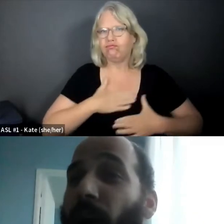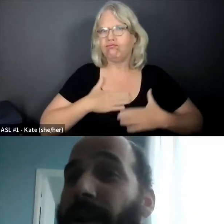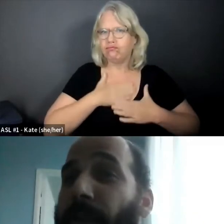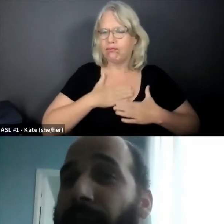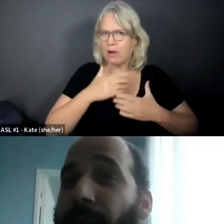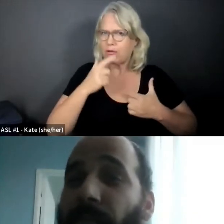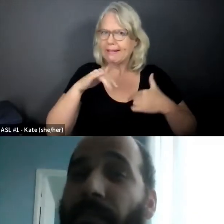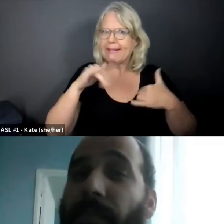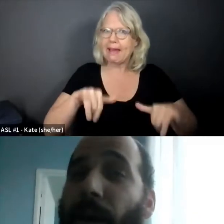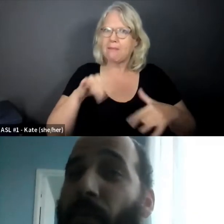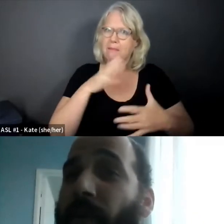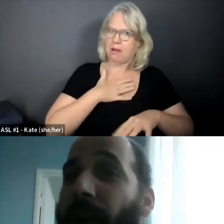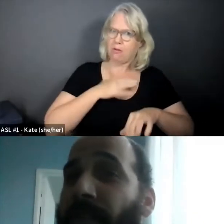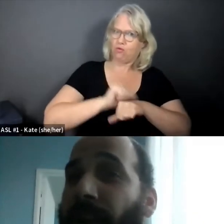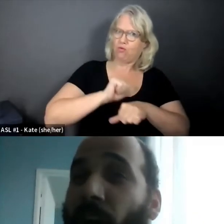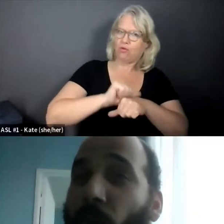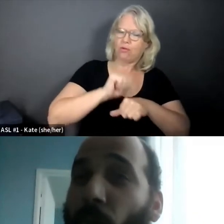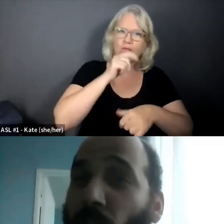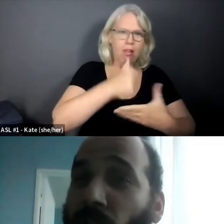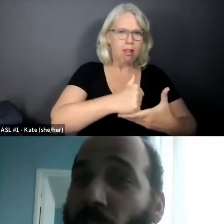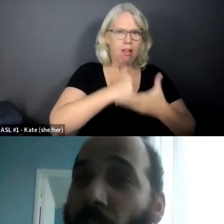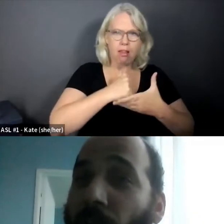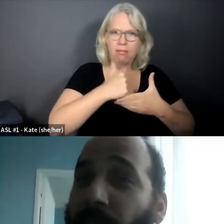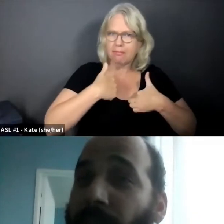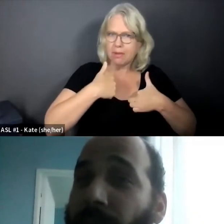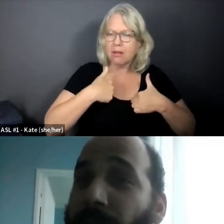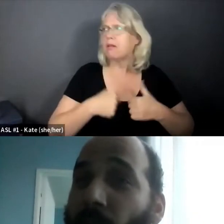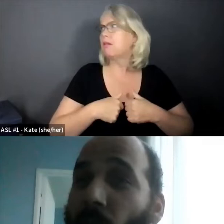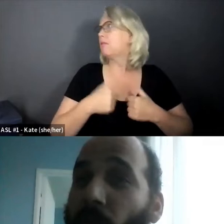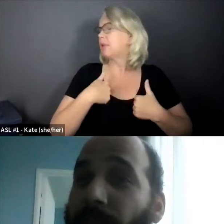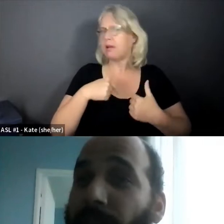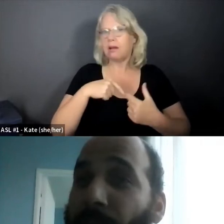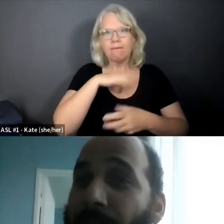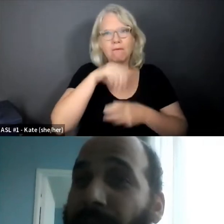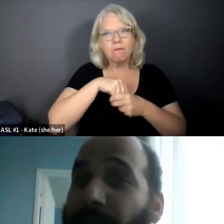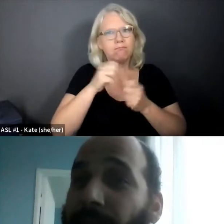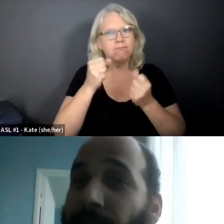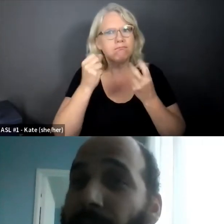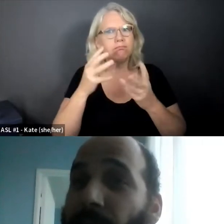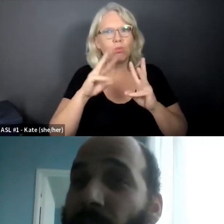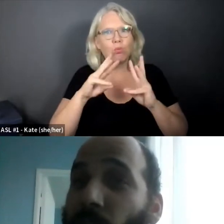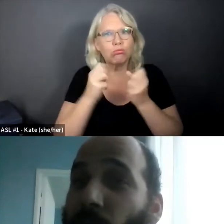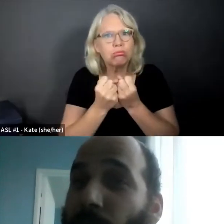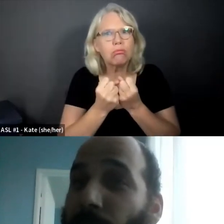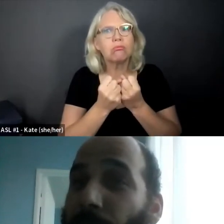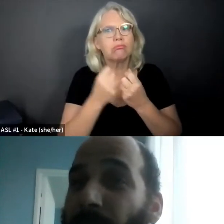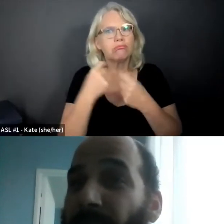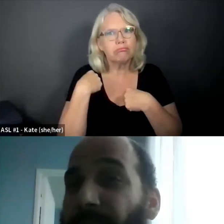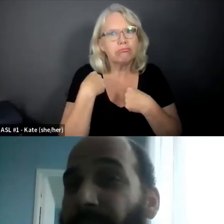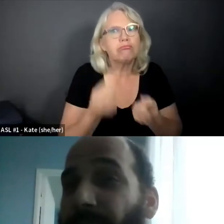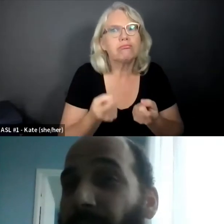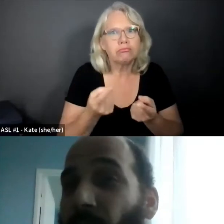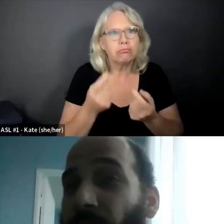I HAVE DONE A LOT OF WORKSHOPS OVER THE PAST FEW MONTHS.